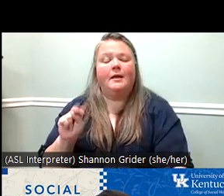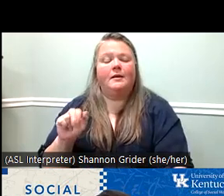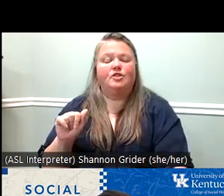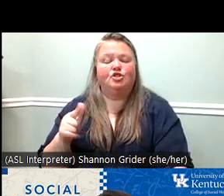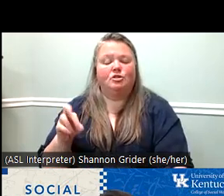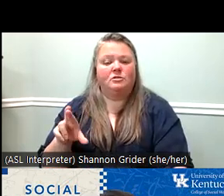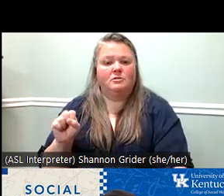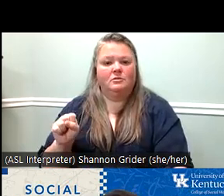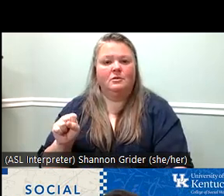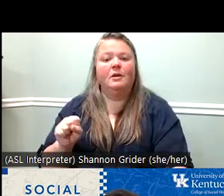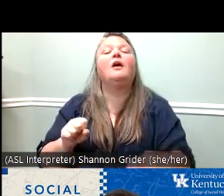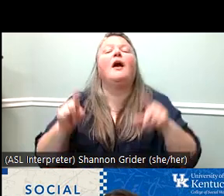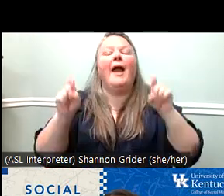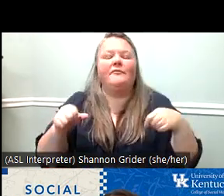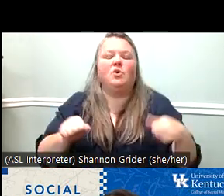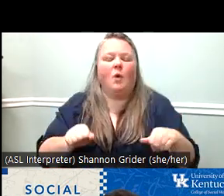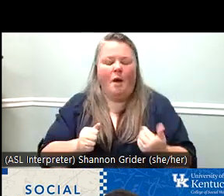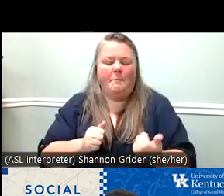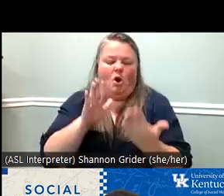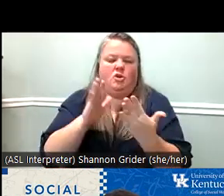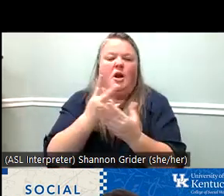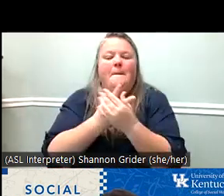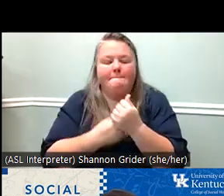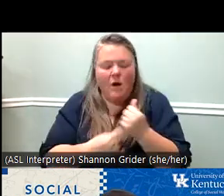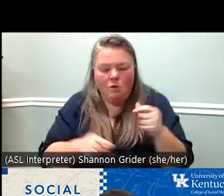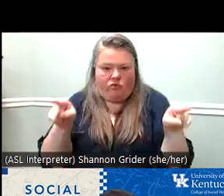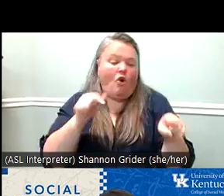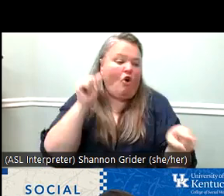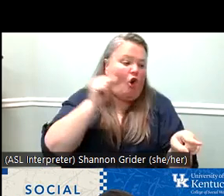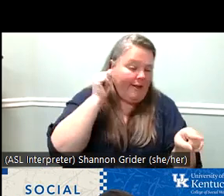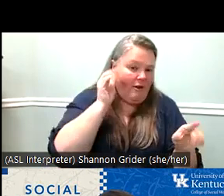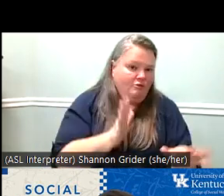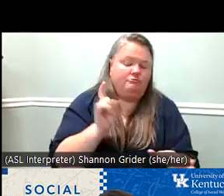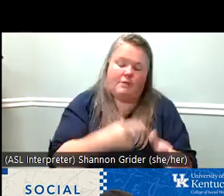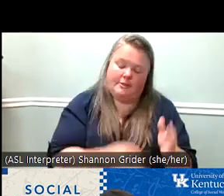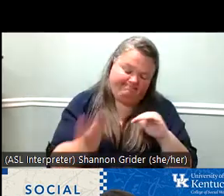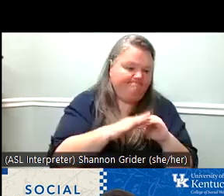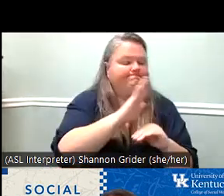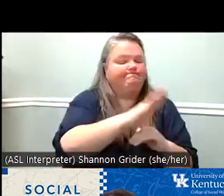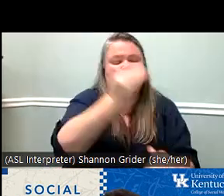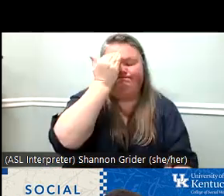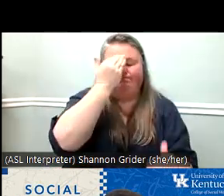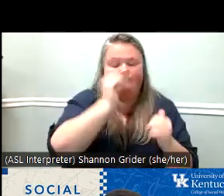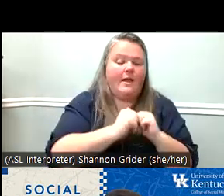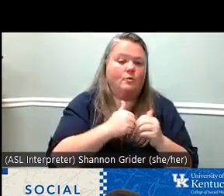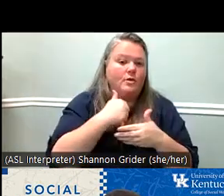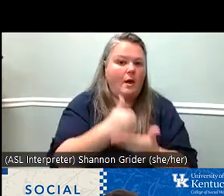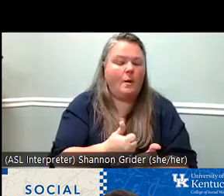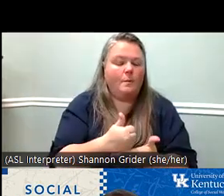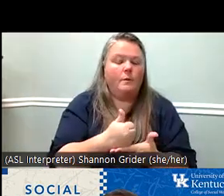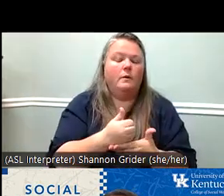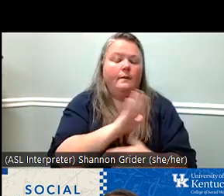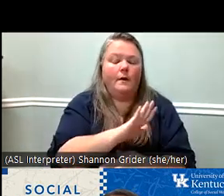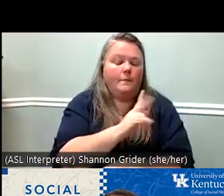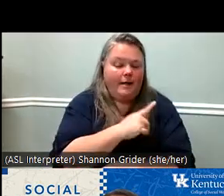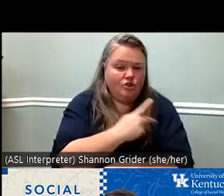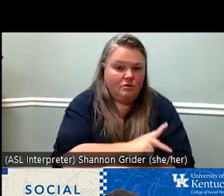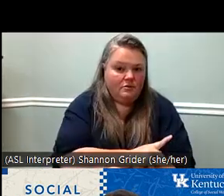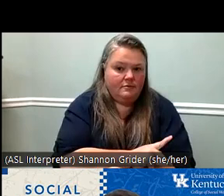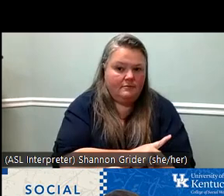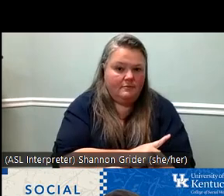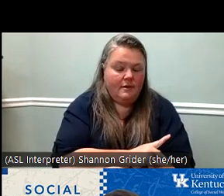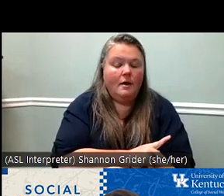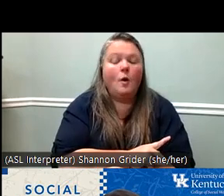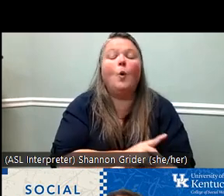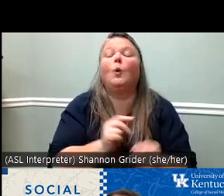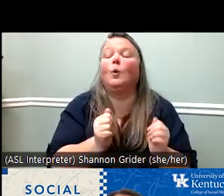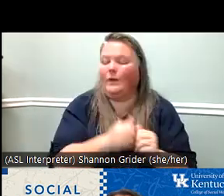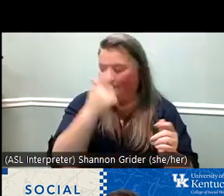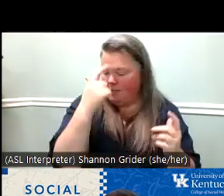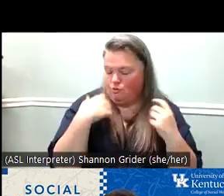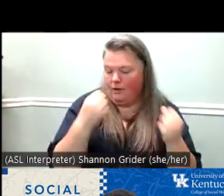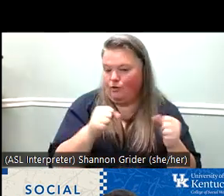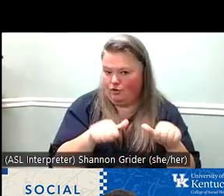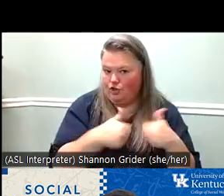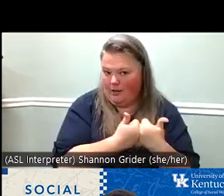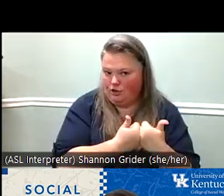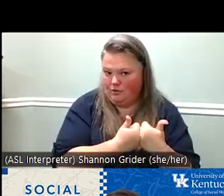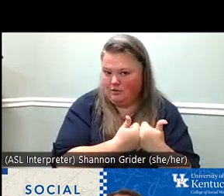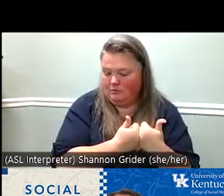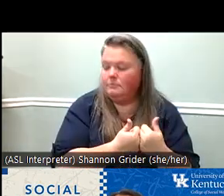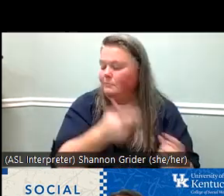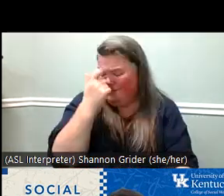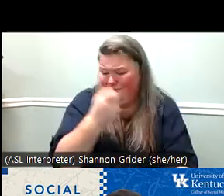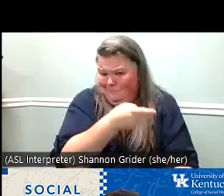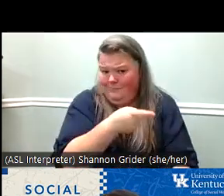IT'S NOT JUST ON THE AUDIOLOGY SIDE, WE'RE BRINGING IT TO ALL THE SOCIAL WORKERS, WE'RE BRINGING IT TO ALL THE MARRIAGE AND FAMILY THERAPIST, WE'RE BRINGING IT TO